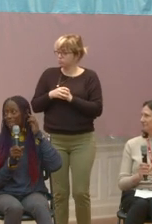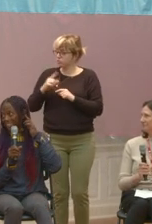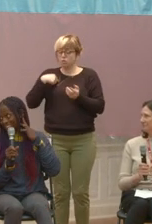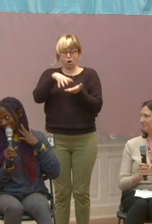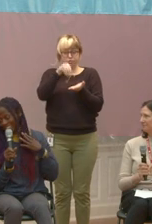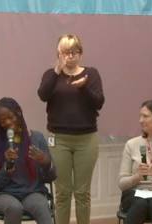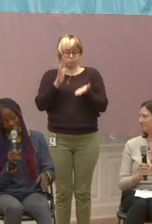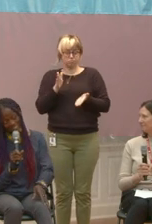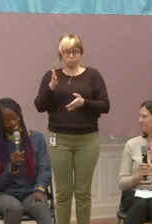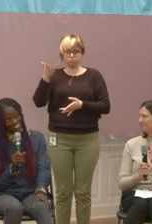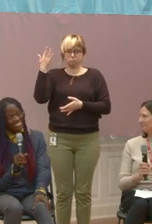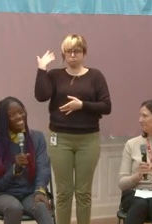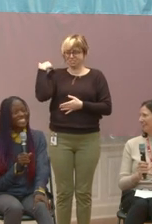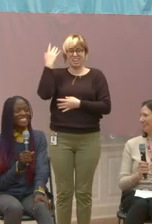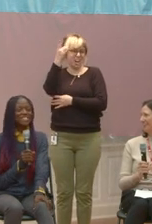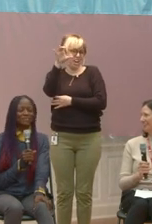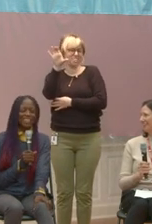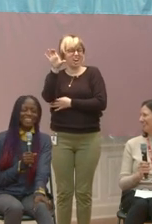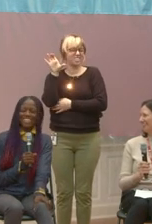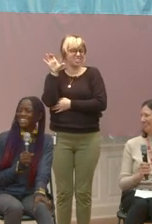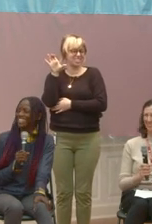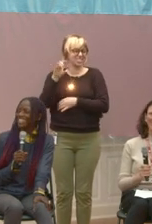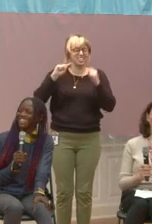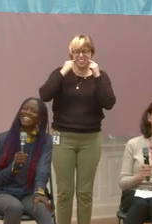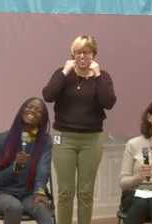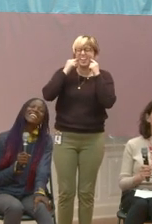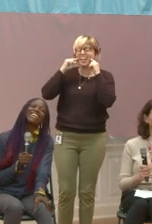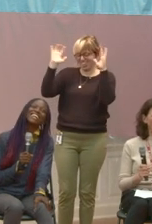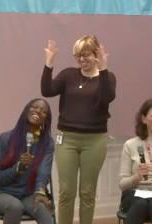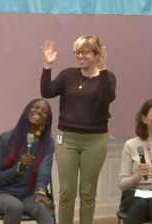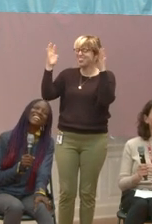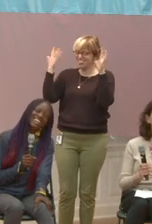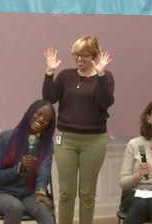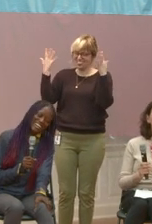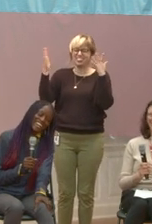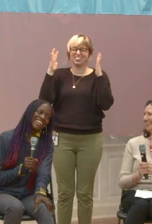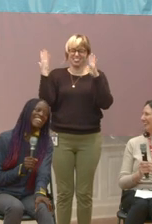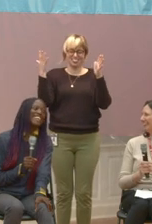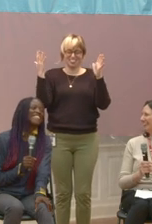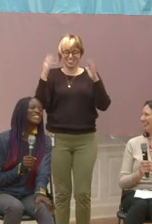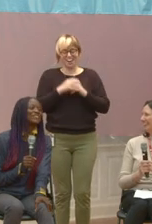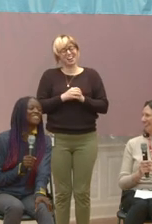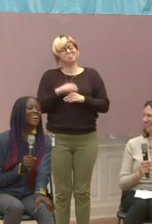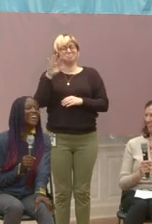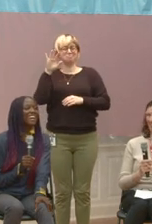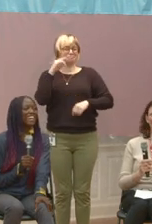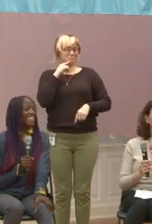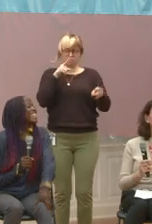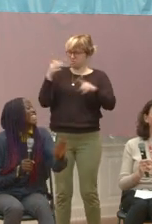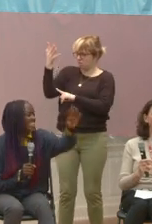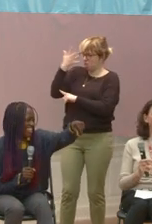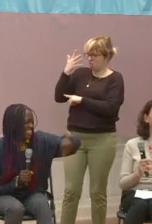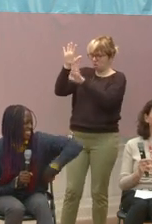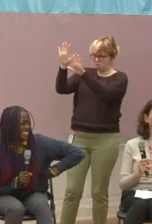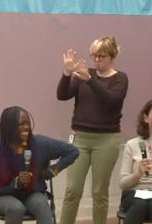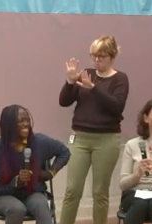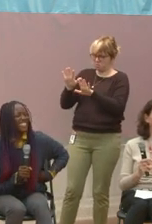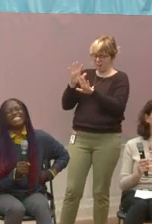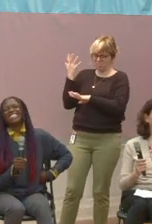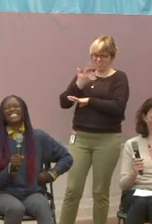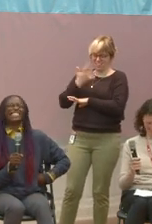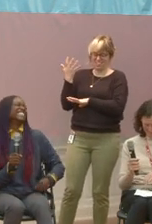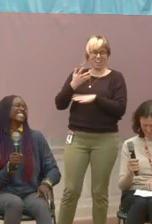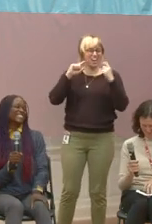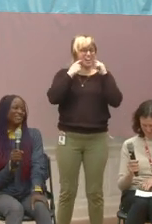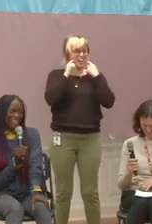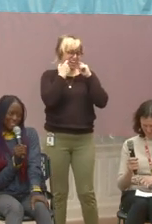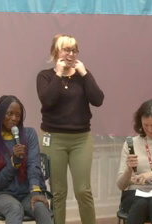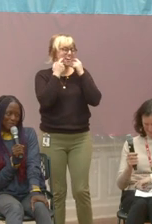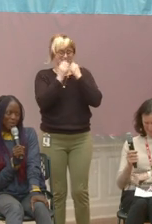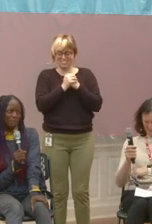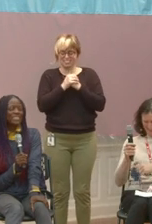Unknown: back in the 1900s. And I'll tell my mom,